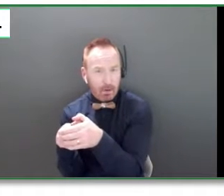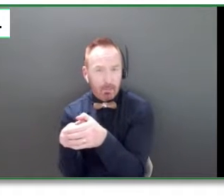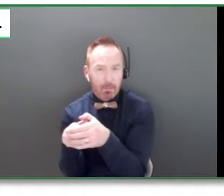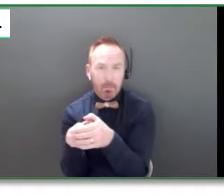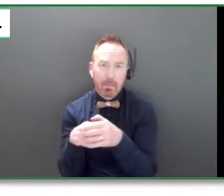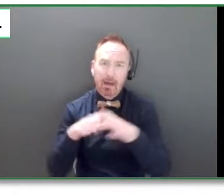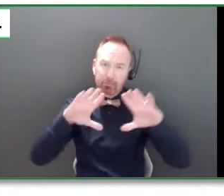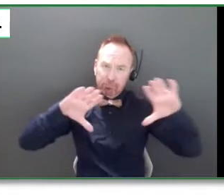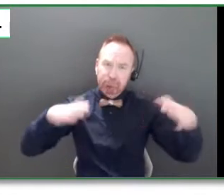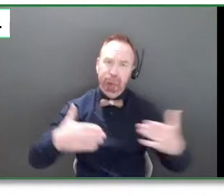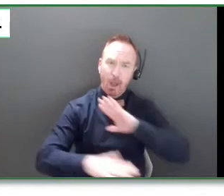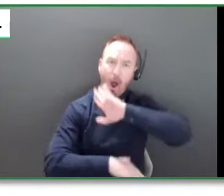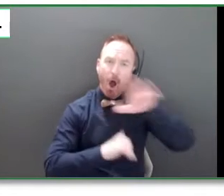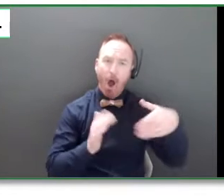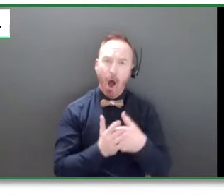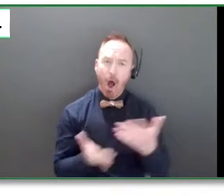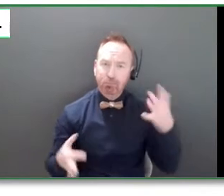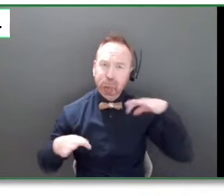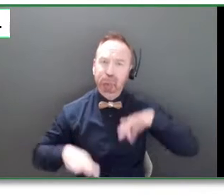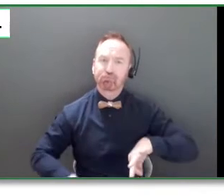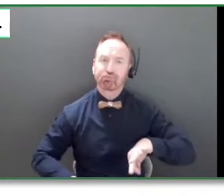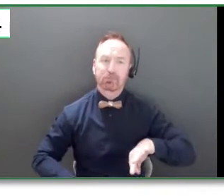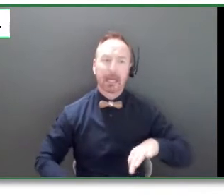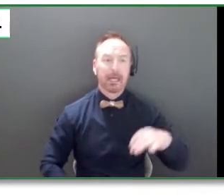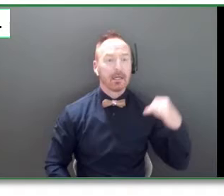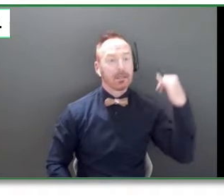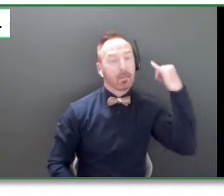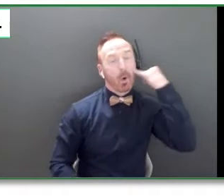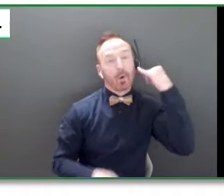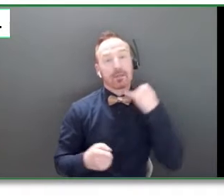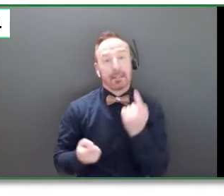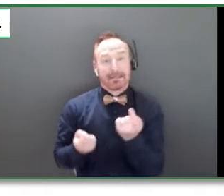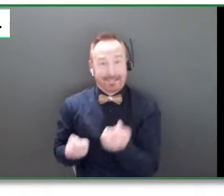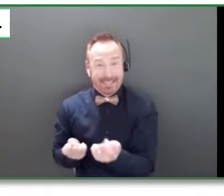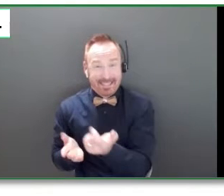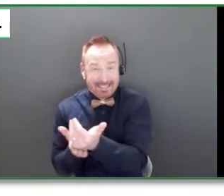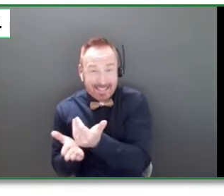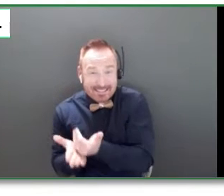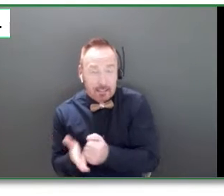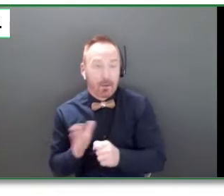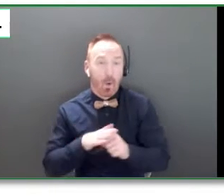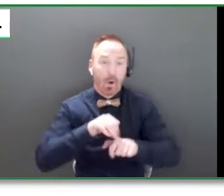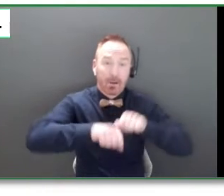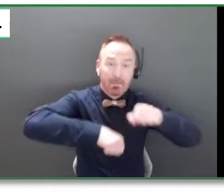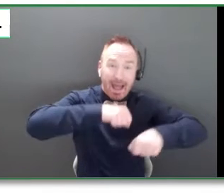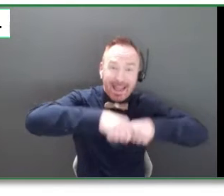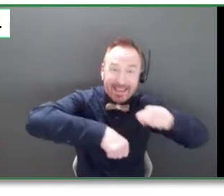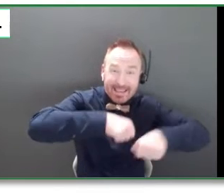hire a guide, just because my ability is different